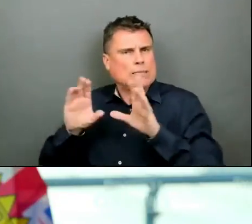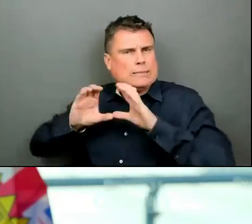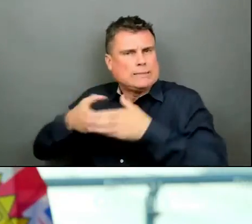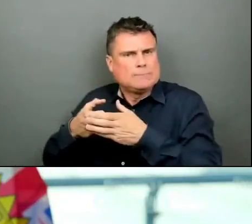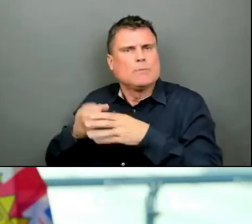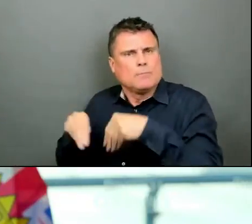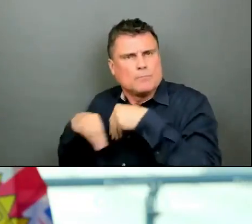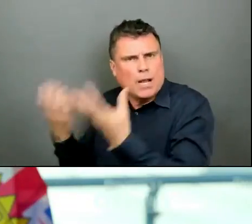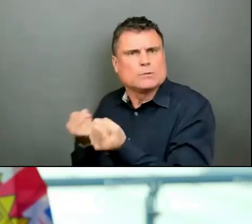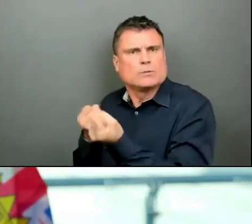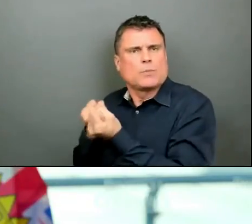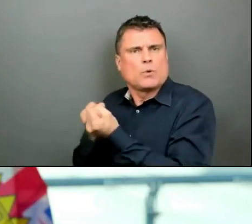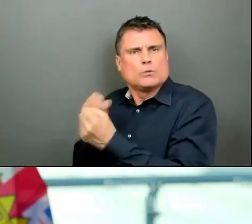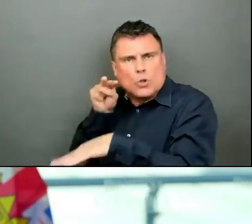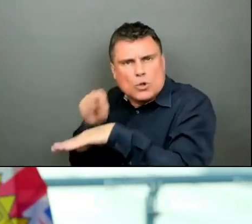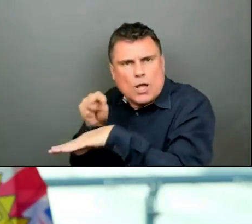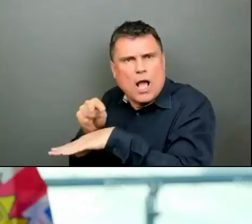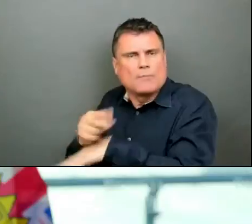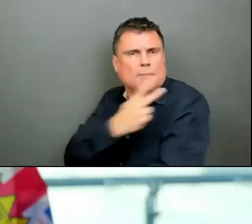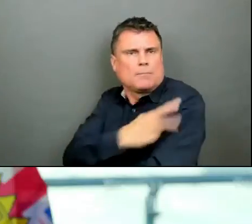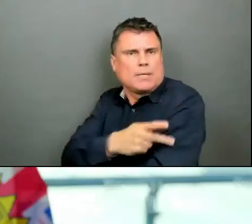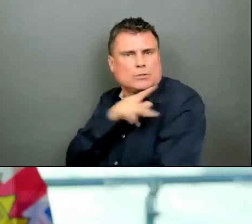team, who need